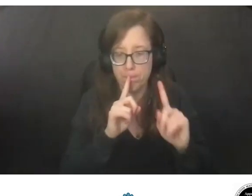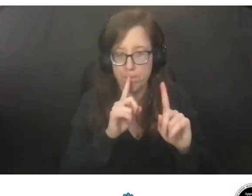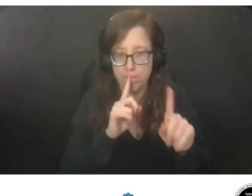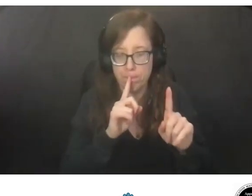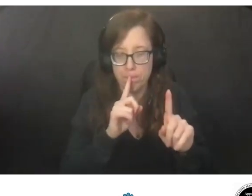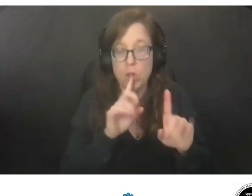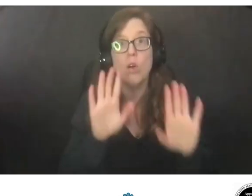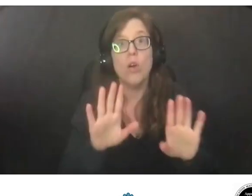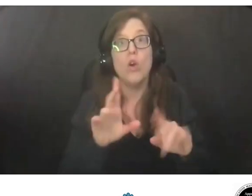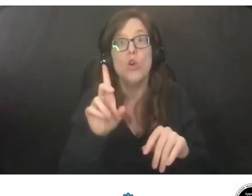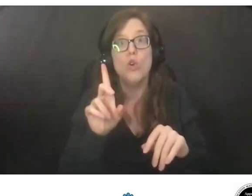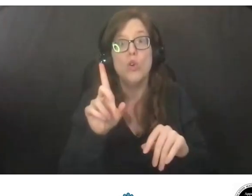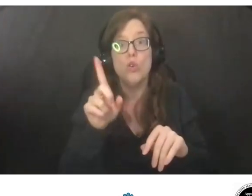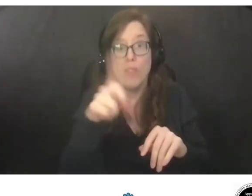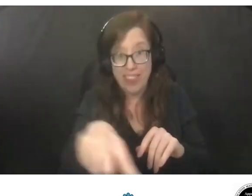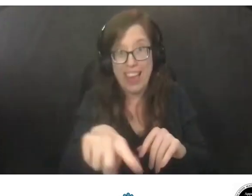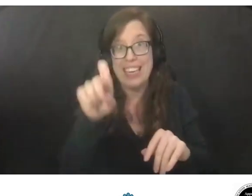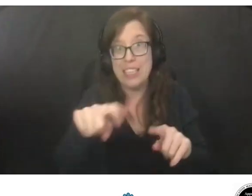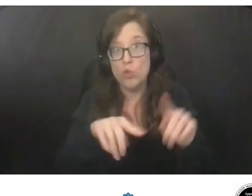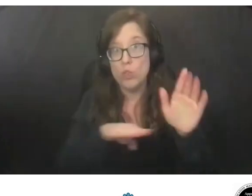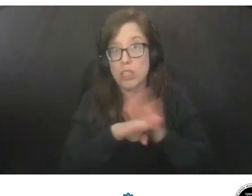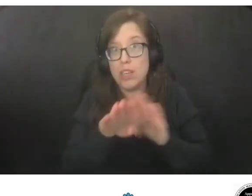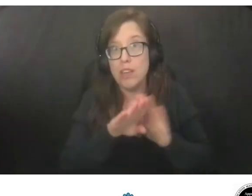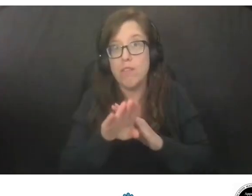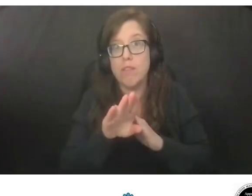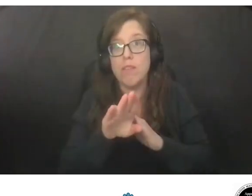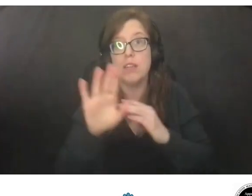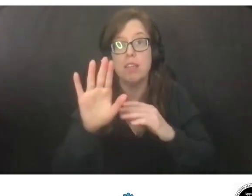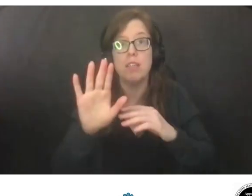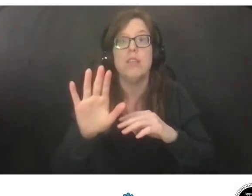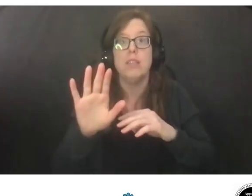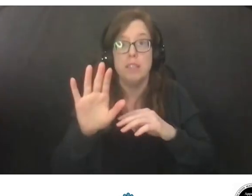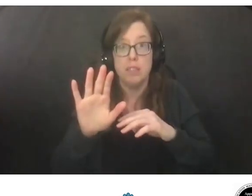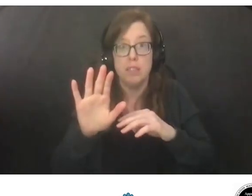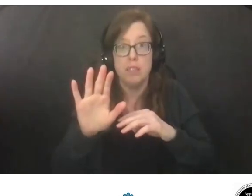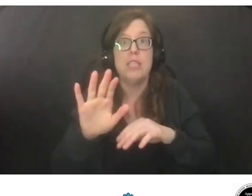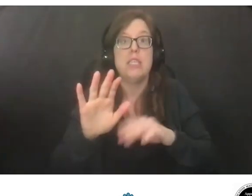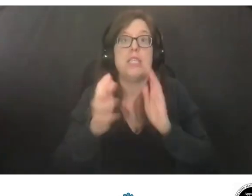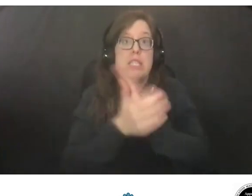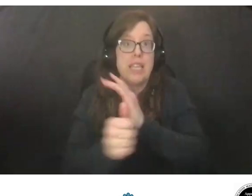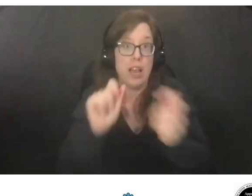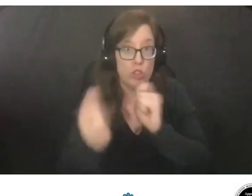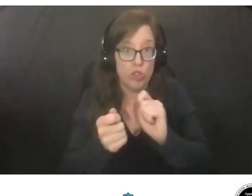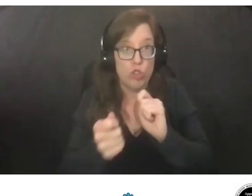Do they need to develop compensatory strategies due to their visual impairment, due to their